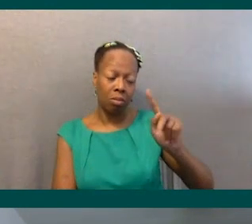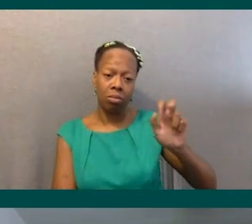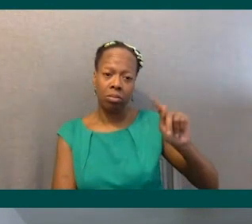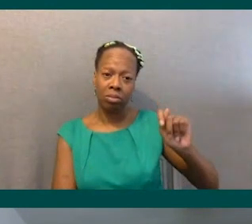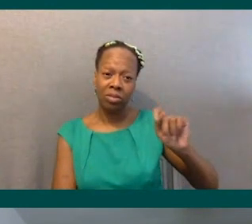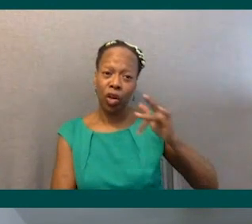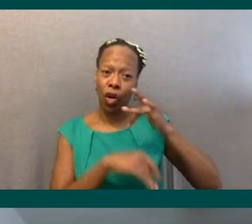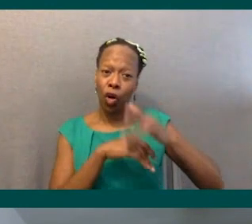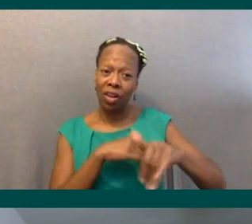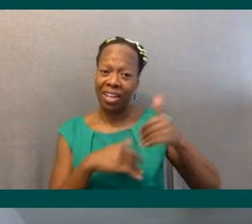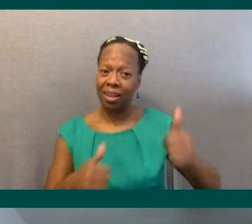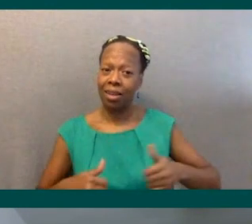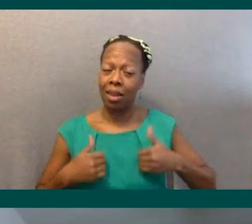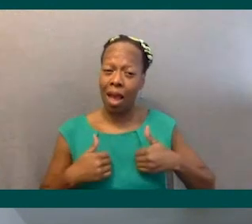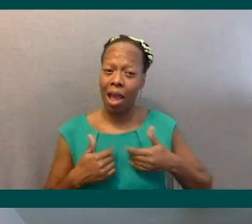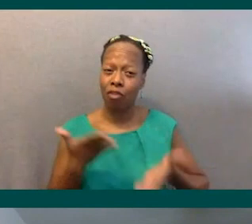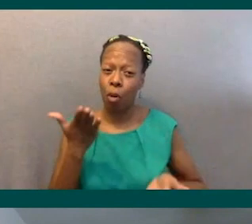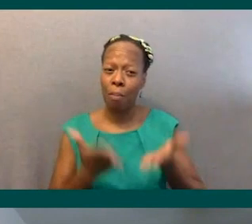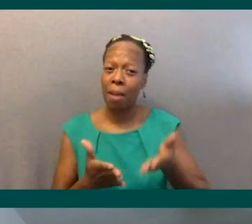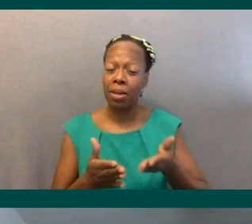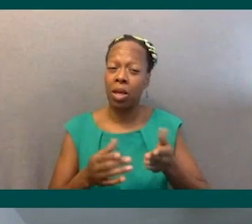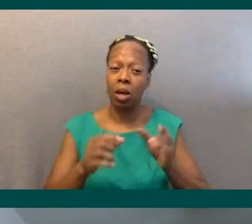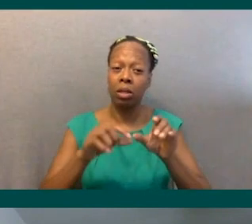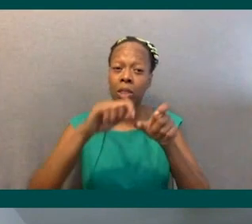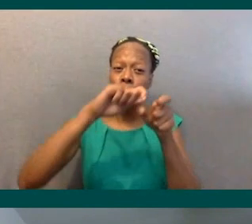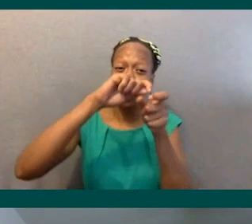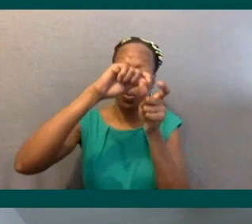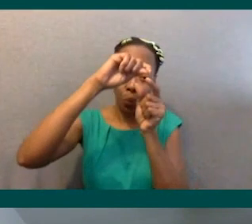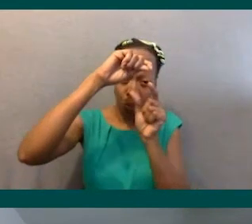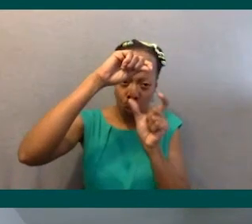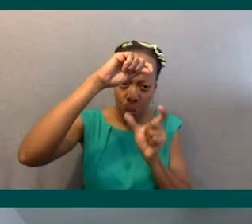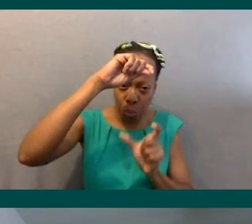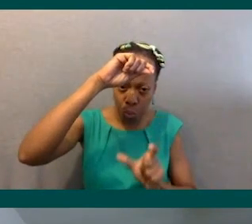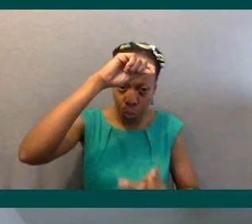or the spine becoming a bit curved. So in those children,